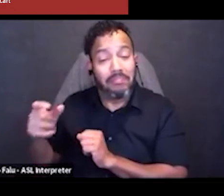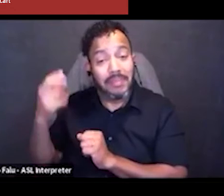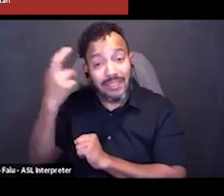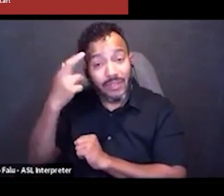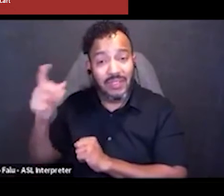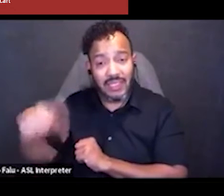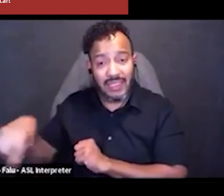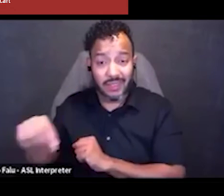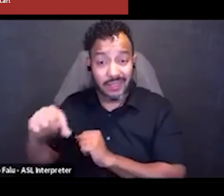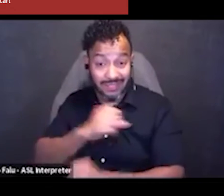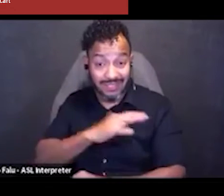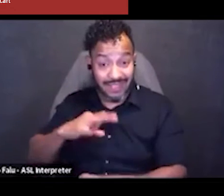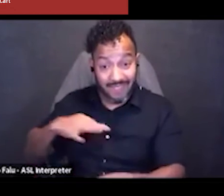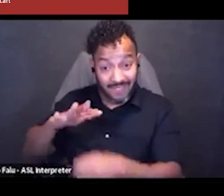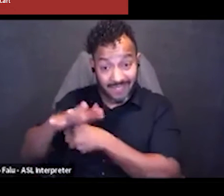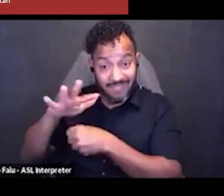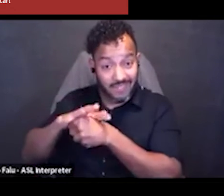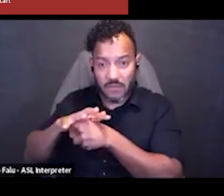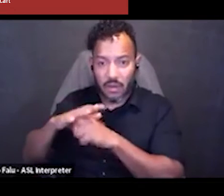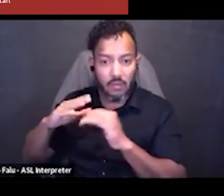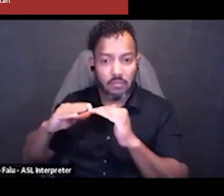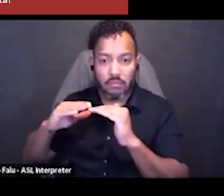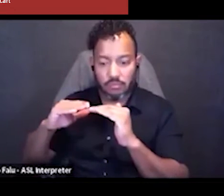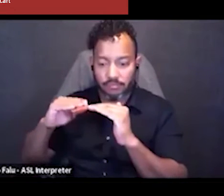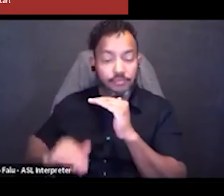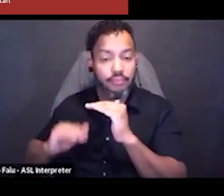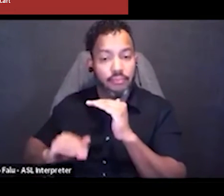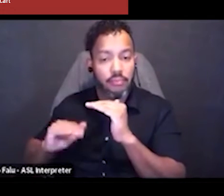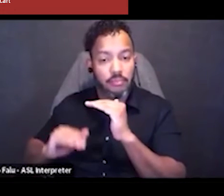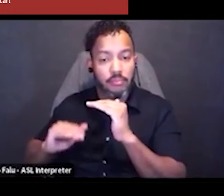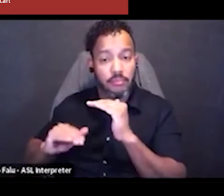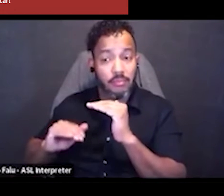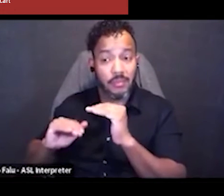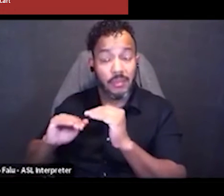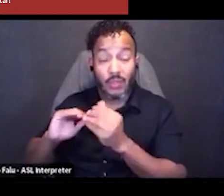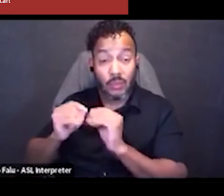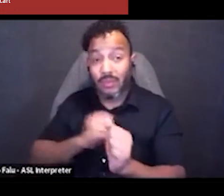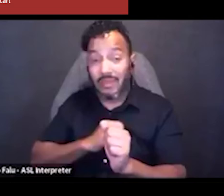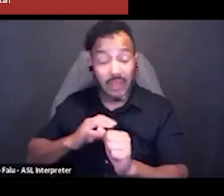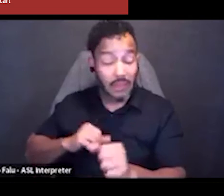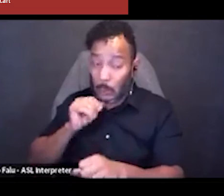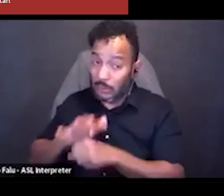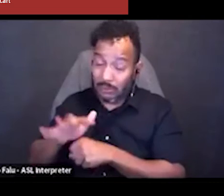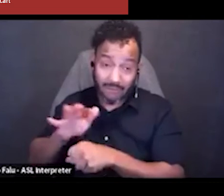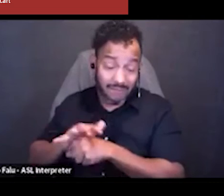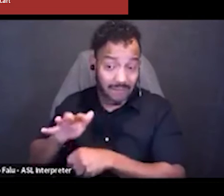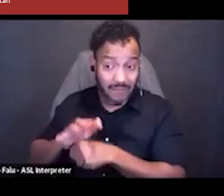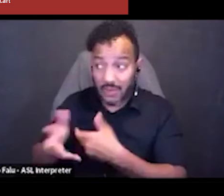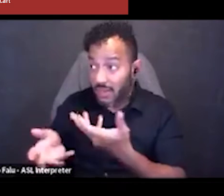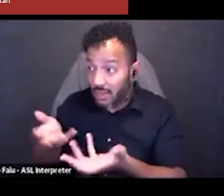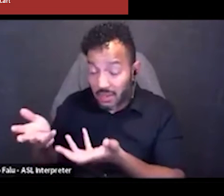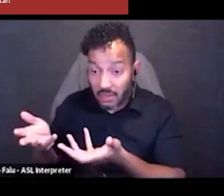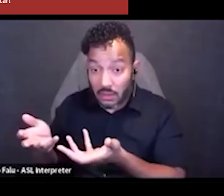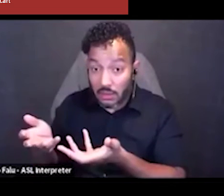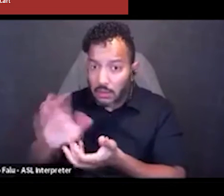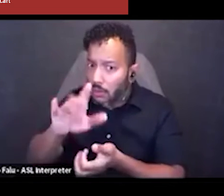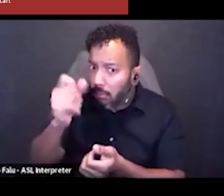Having these facilities being understaffed. I believe if they had enough staff, it's not even about the funding because they get money.